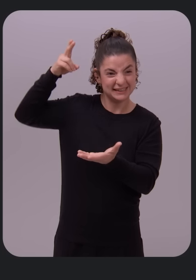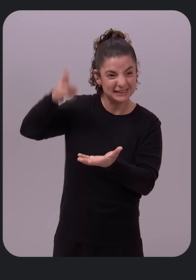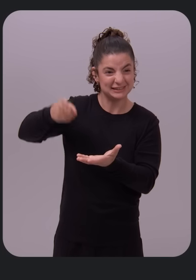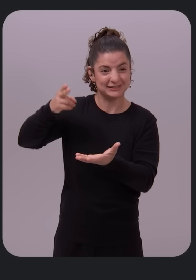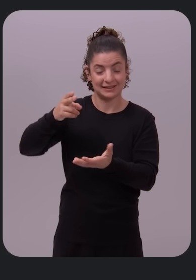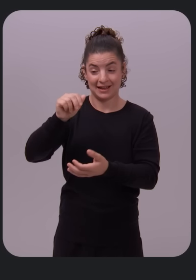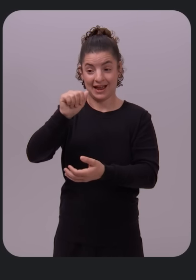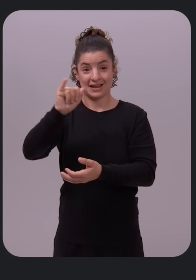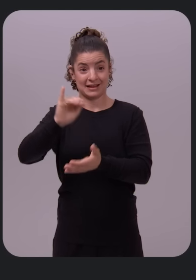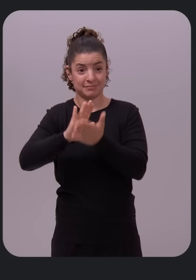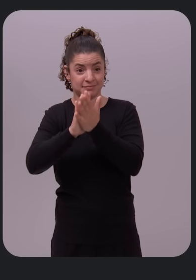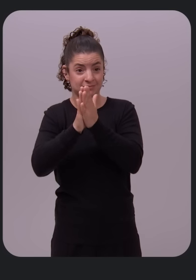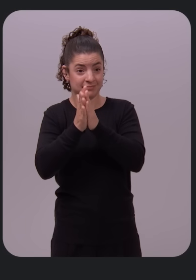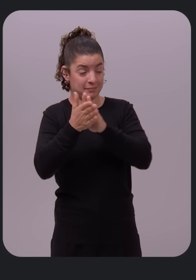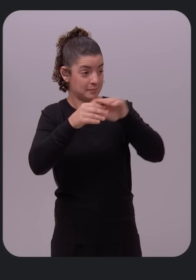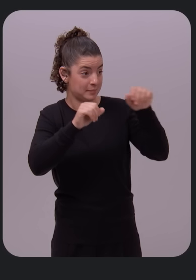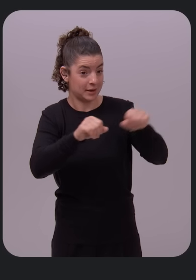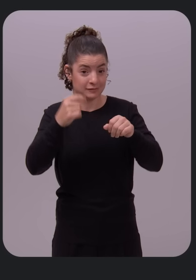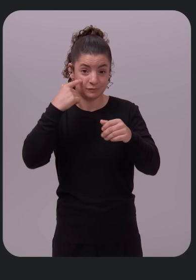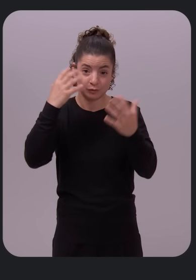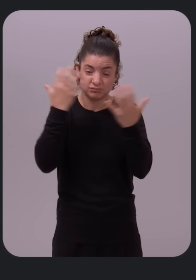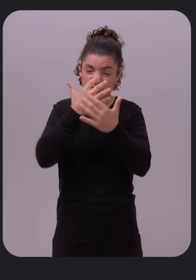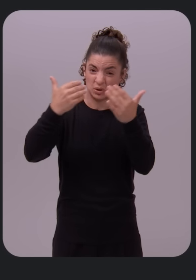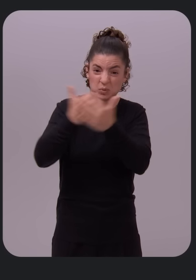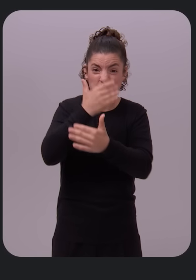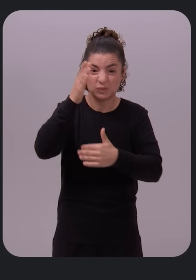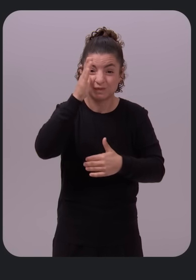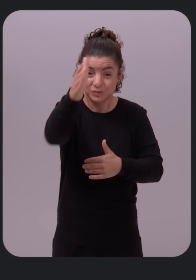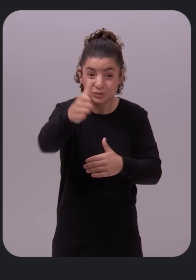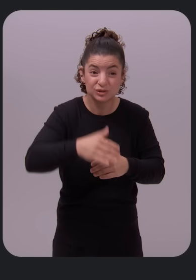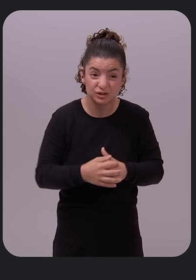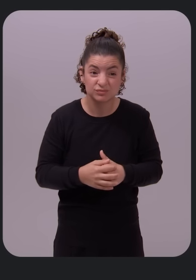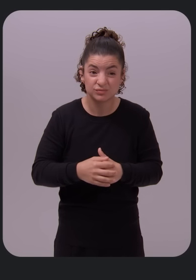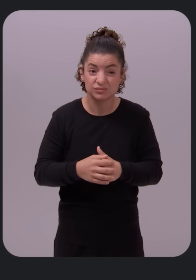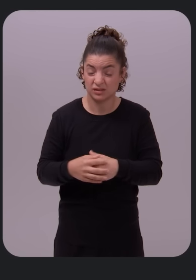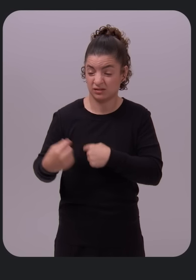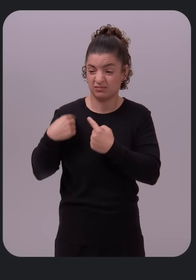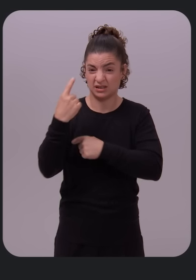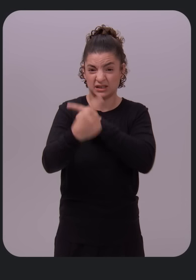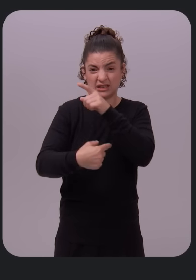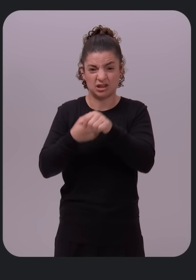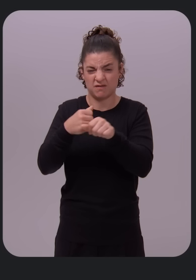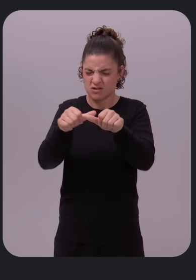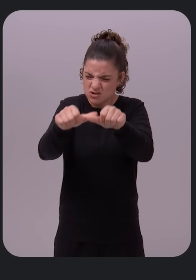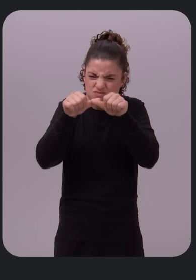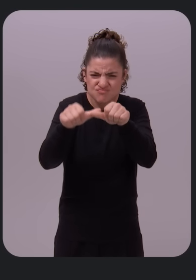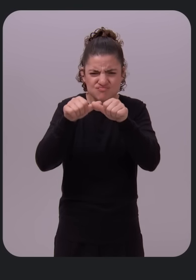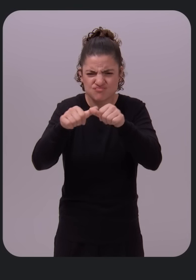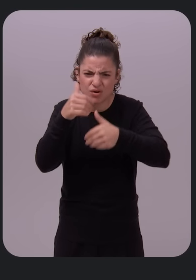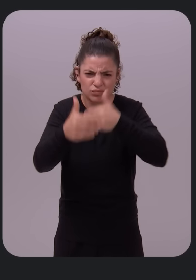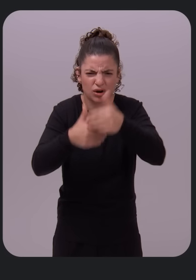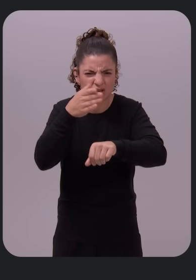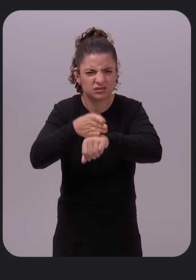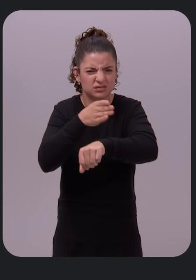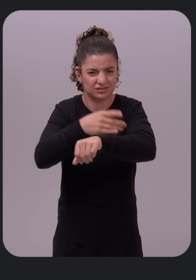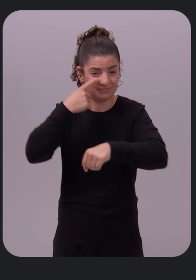where AI is making possible an amazing new future. It's been a year of relentless progress for us.